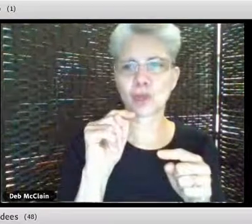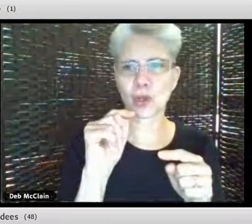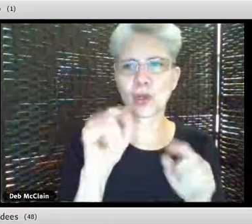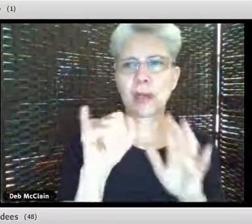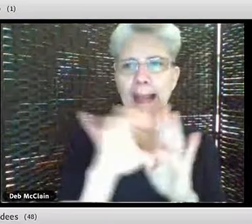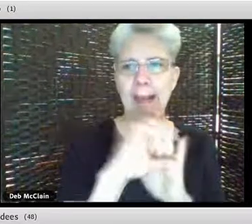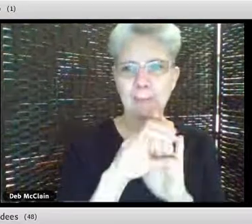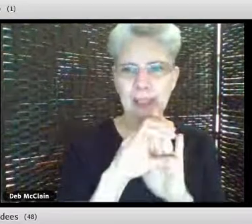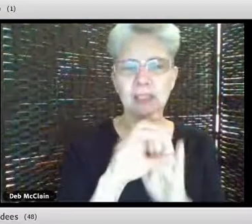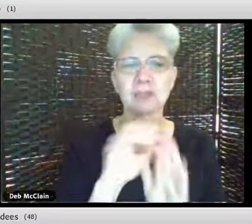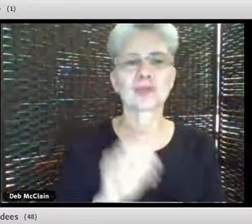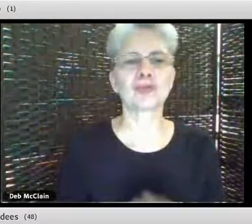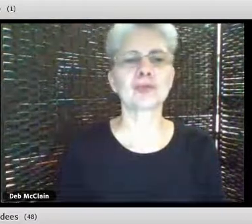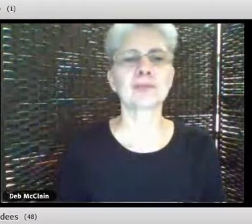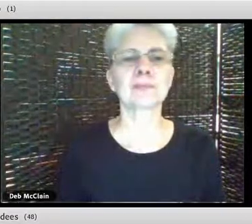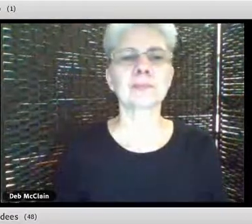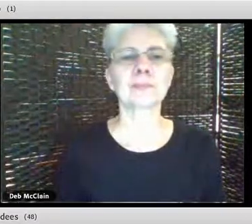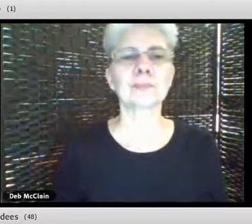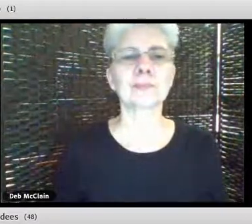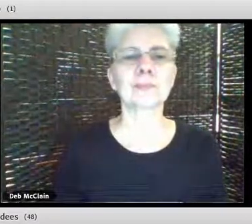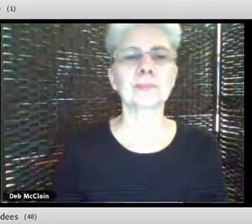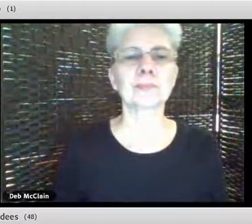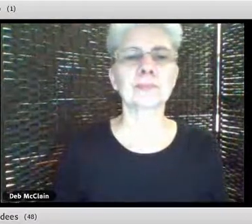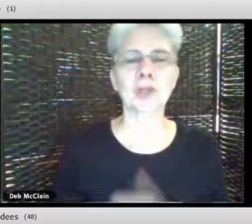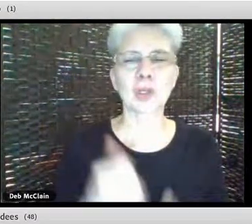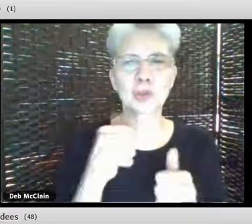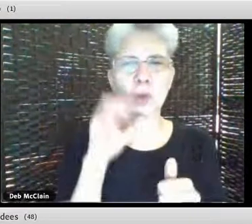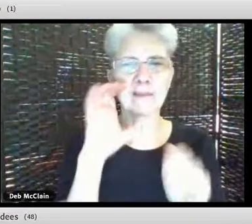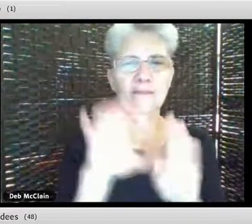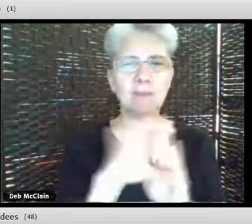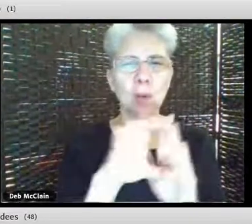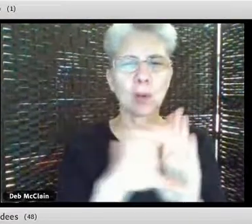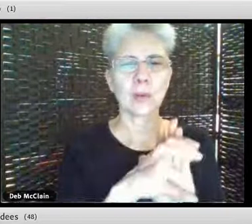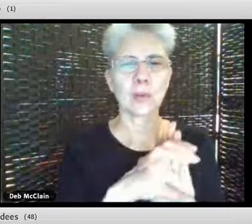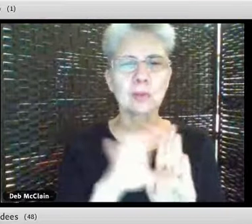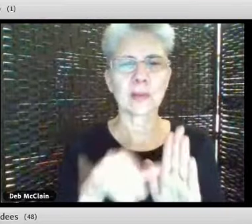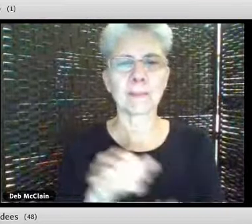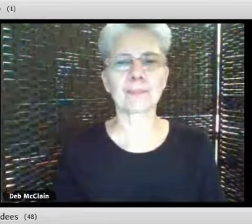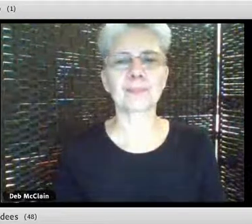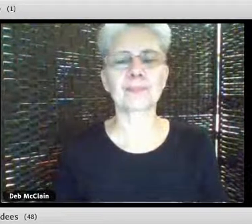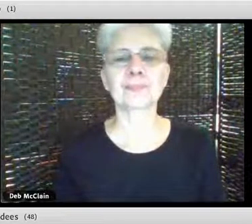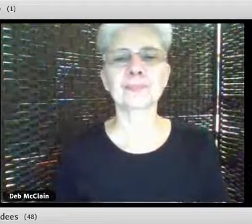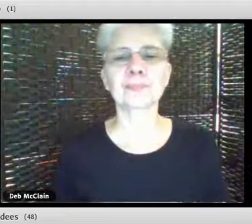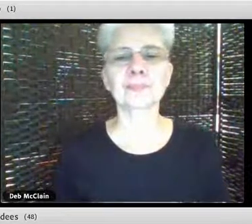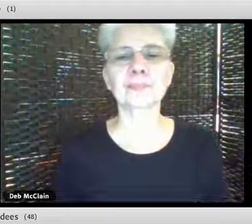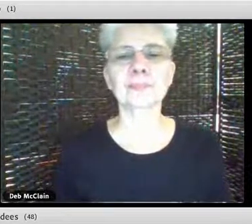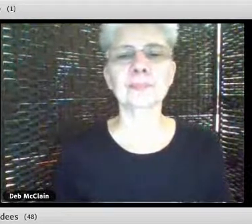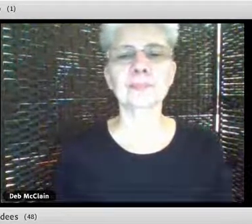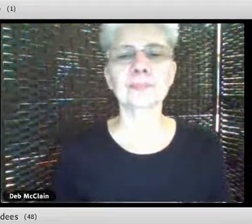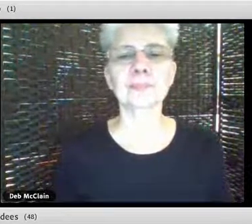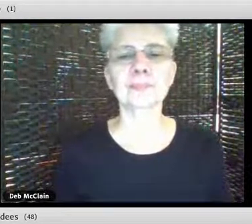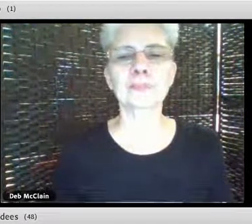Let me do -- I'm going to go back to insert, image. Let me try photos.